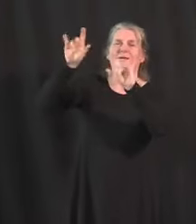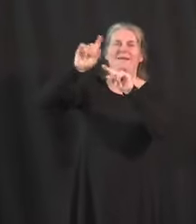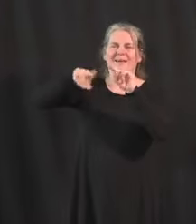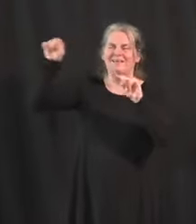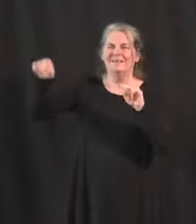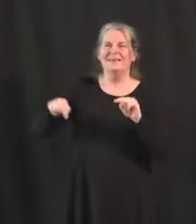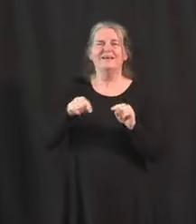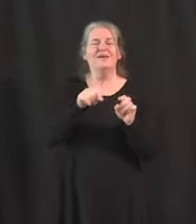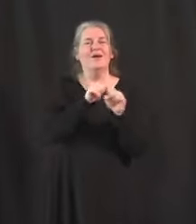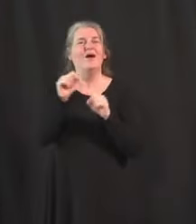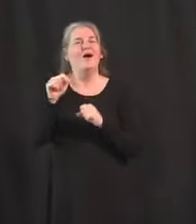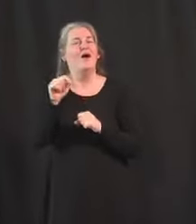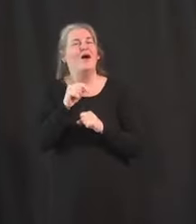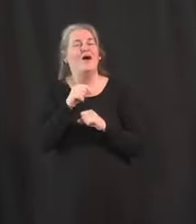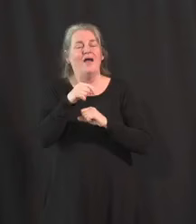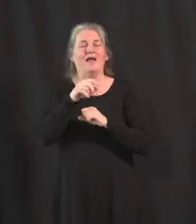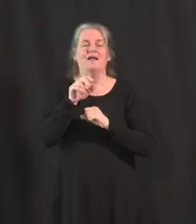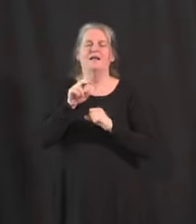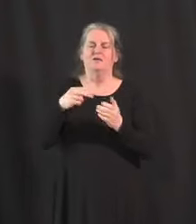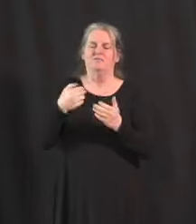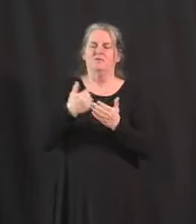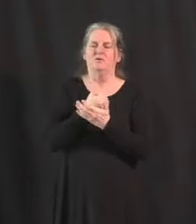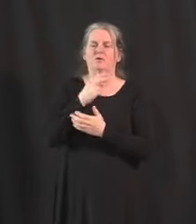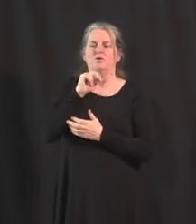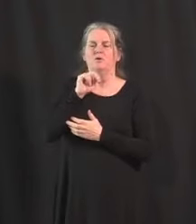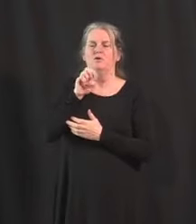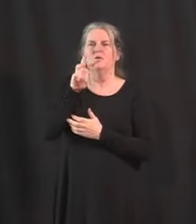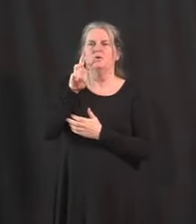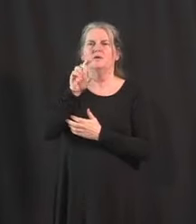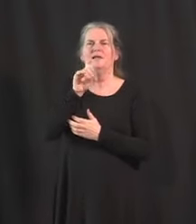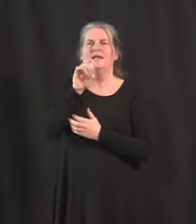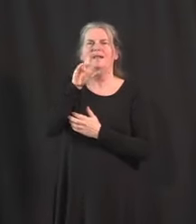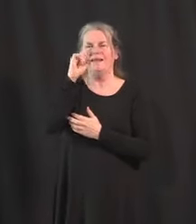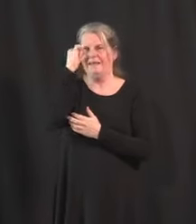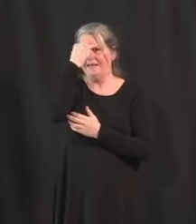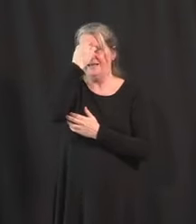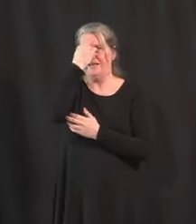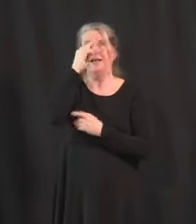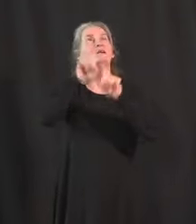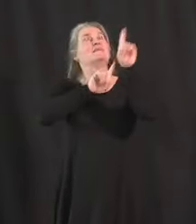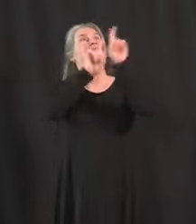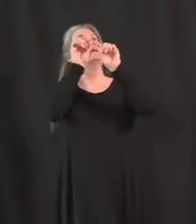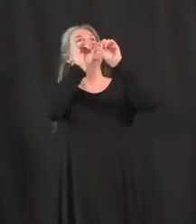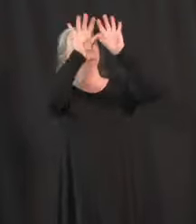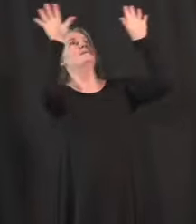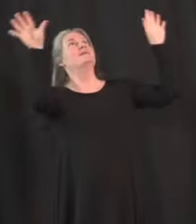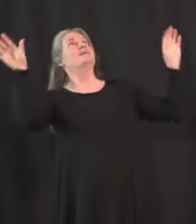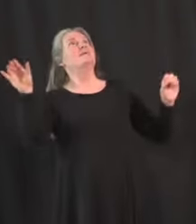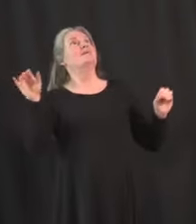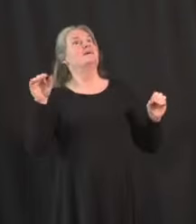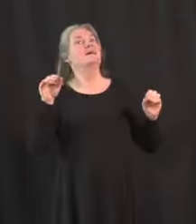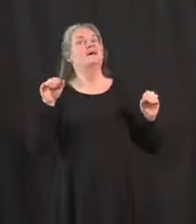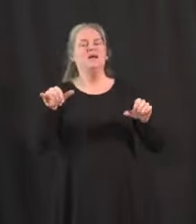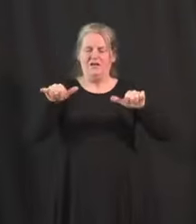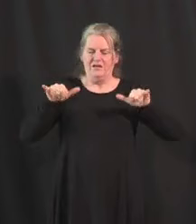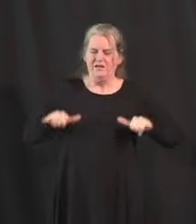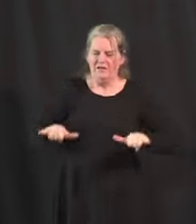STARS FOR THE FIRST TIME ON A NIGHT IN NEW DELHI. SINCE THE TOURISTS DIMINISHED THE CANALS ARE RUNNING CLEAR IN